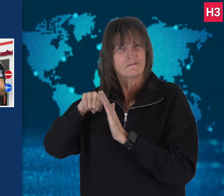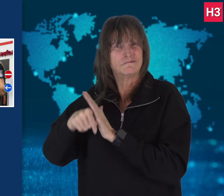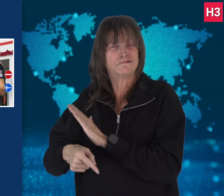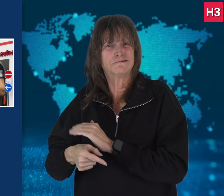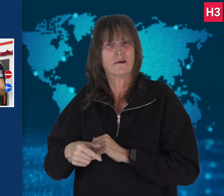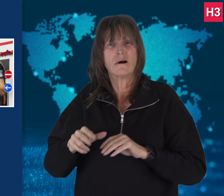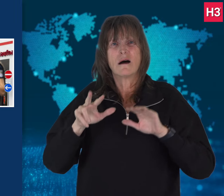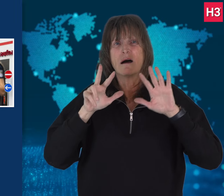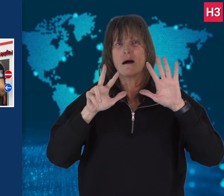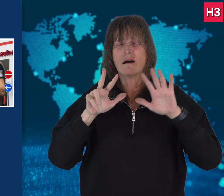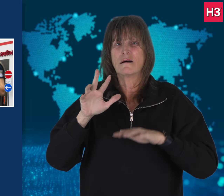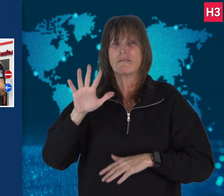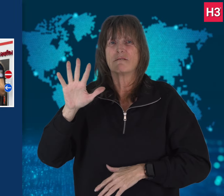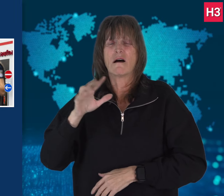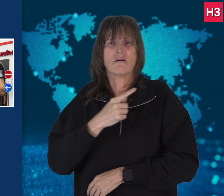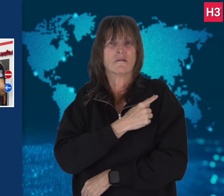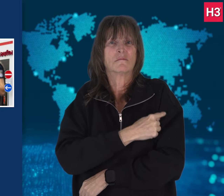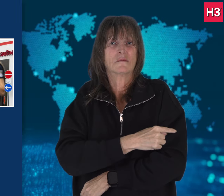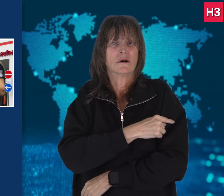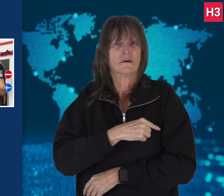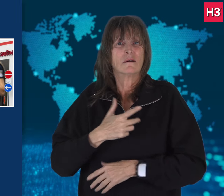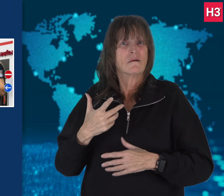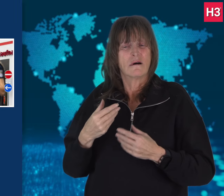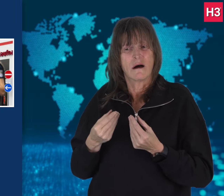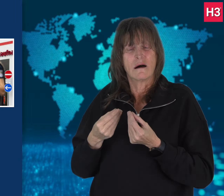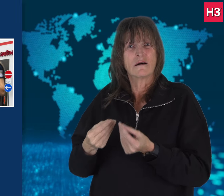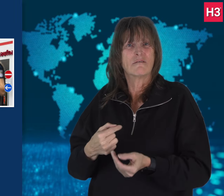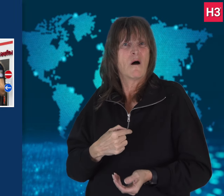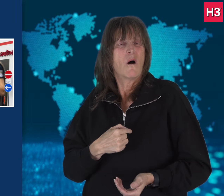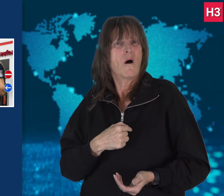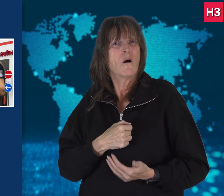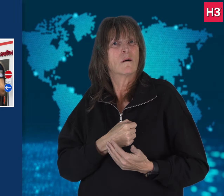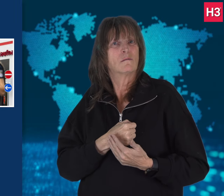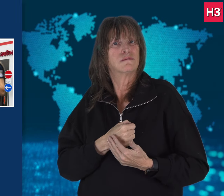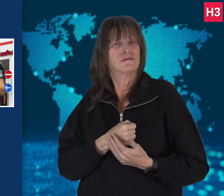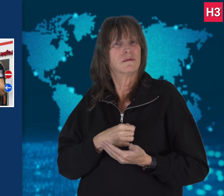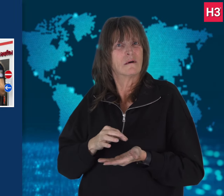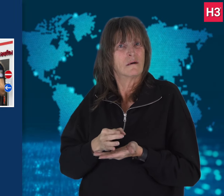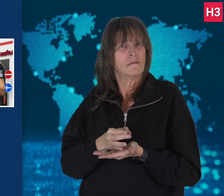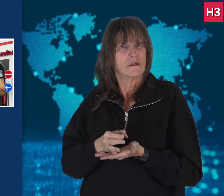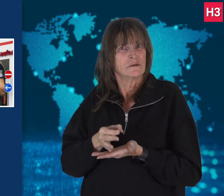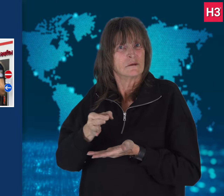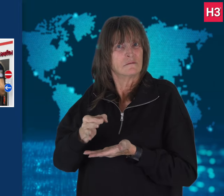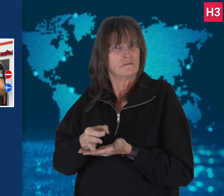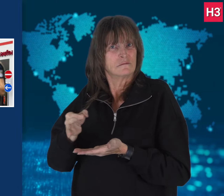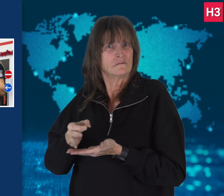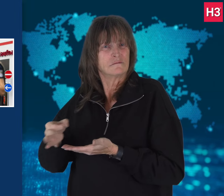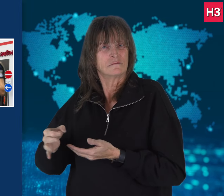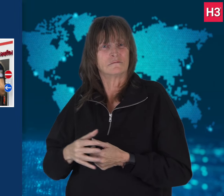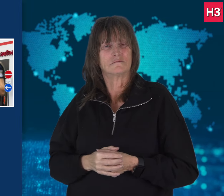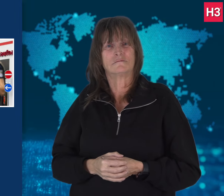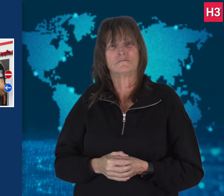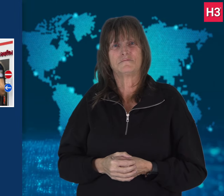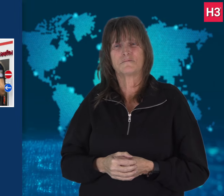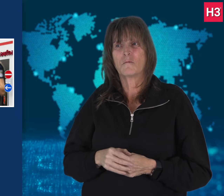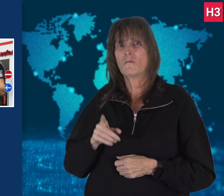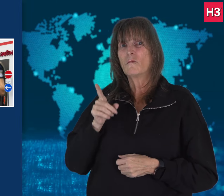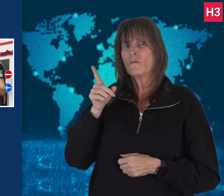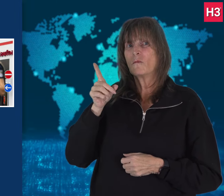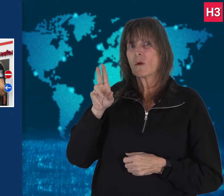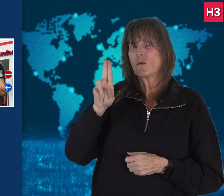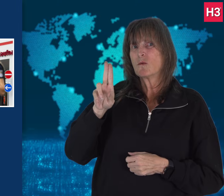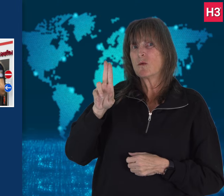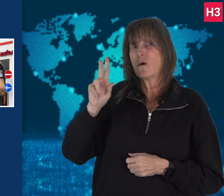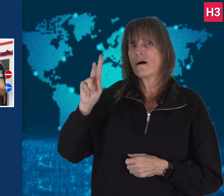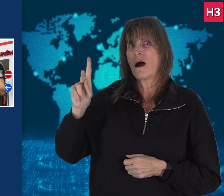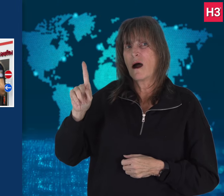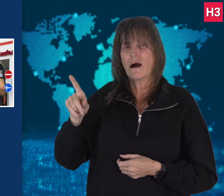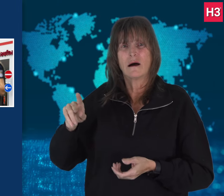by giving them heart medicine. In the United Kingdom,